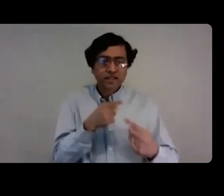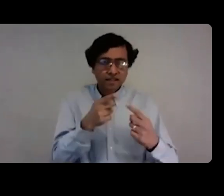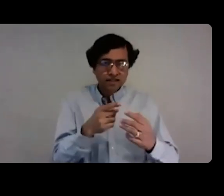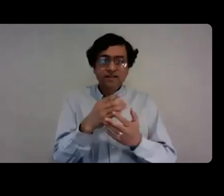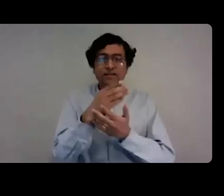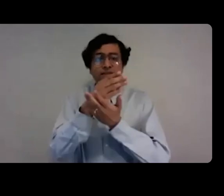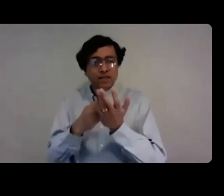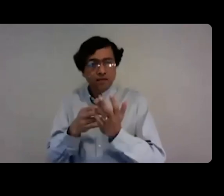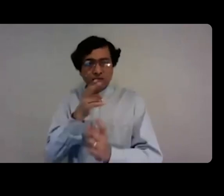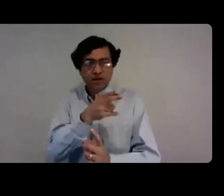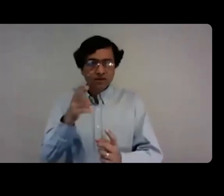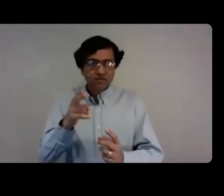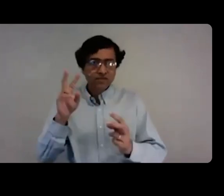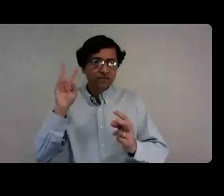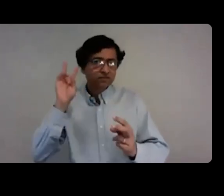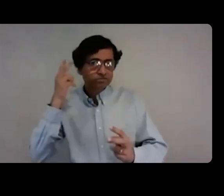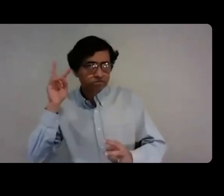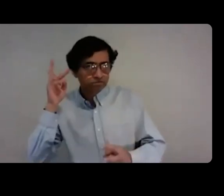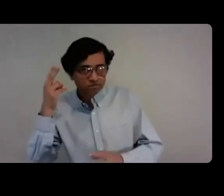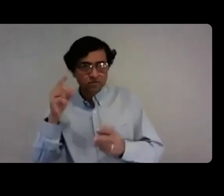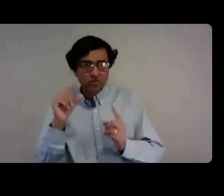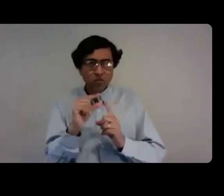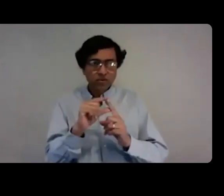hard-of-hearing experience for a moment.